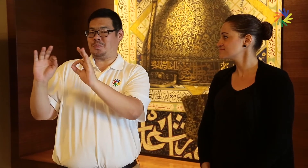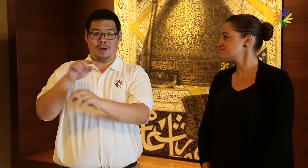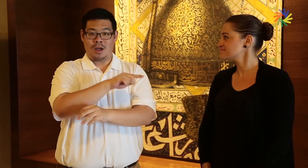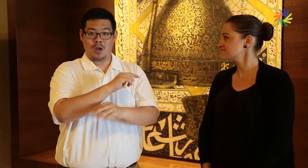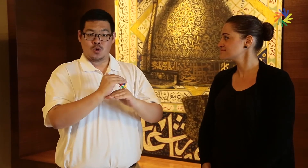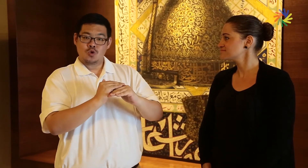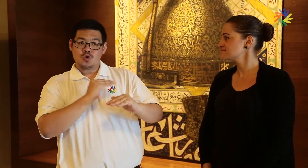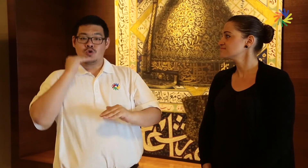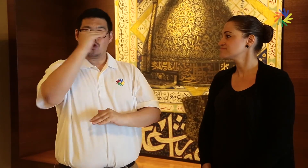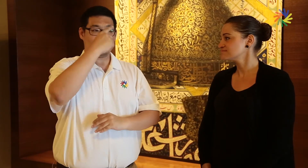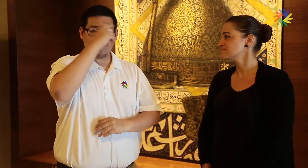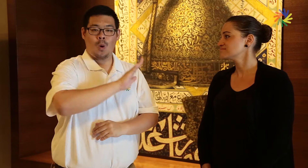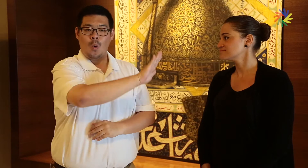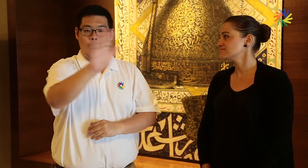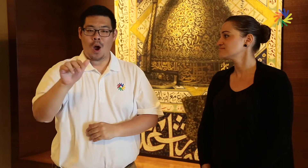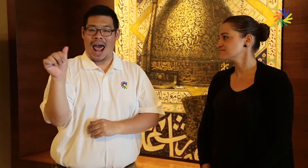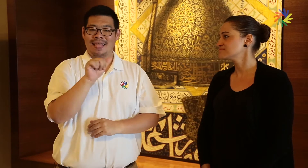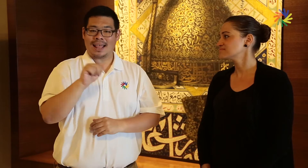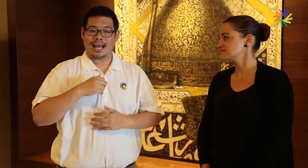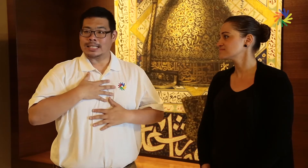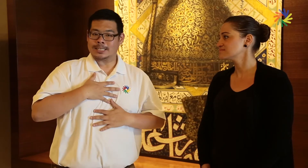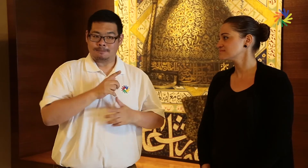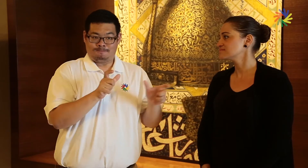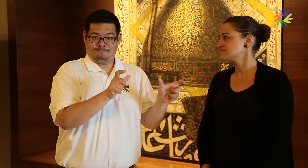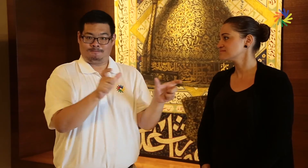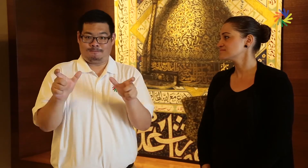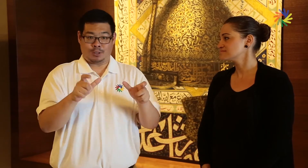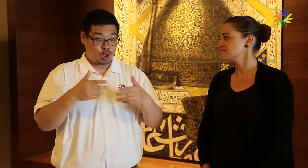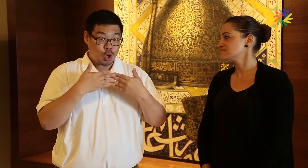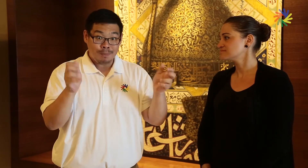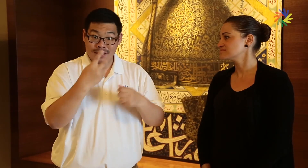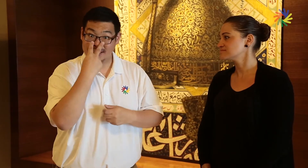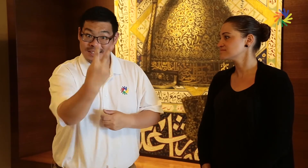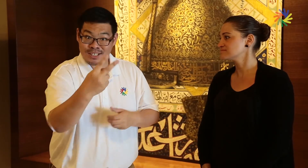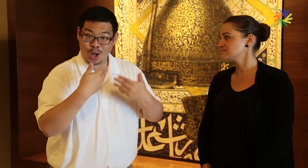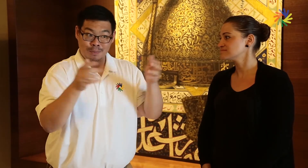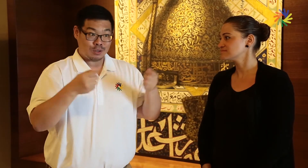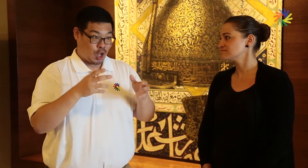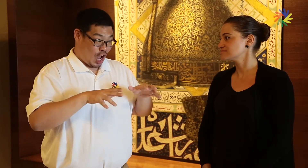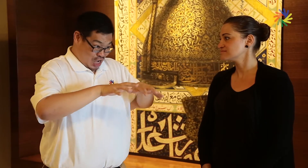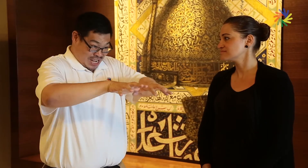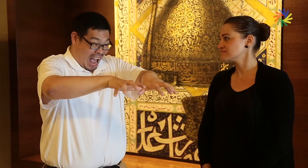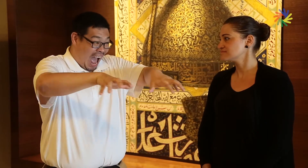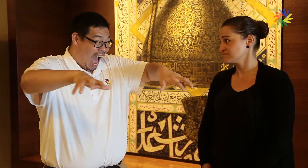It is to ensure safety for athletes. At the Opening Ceremony, there were a lot